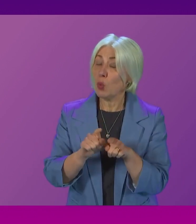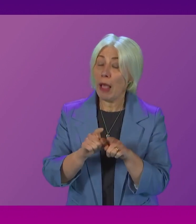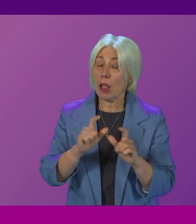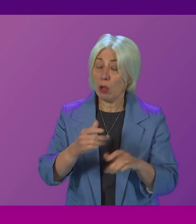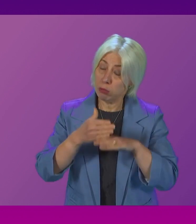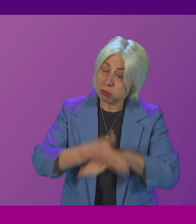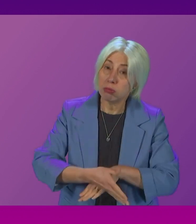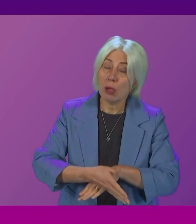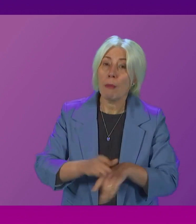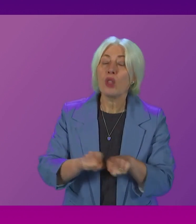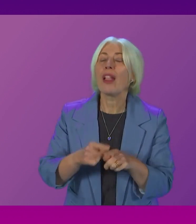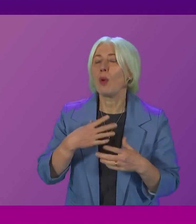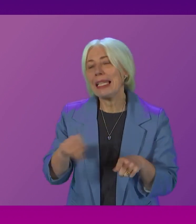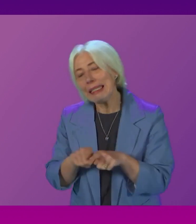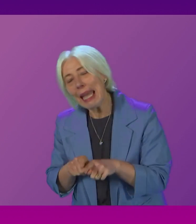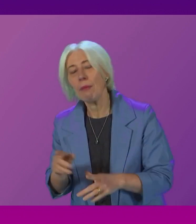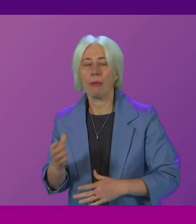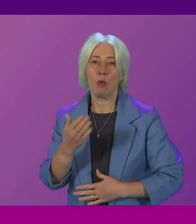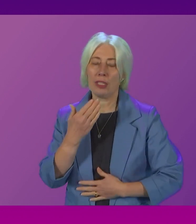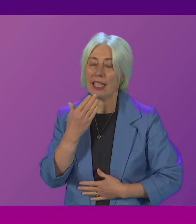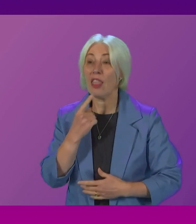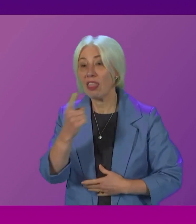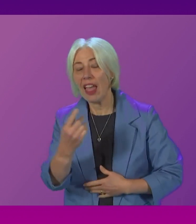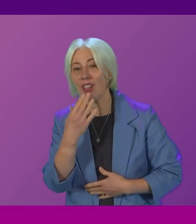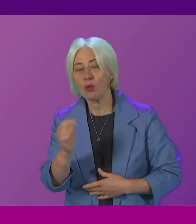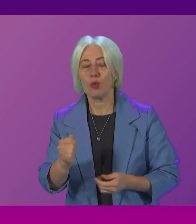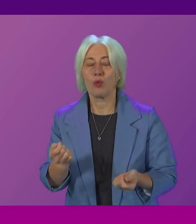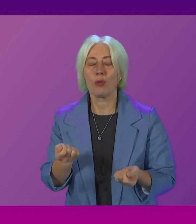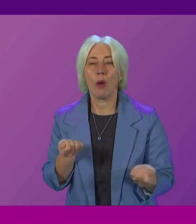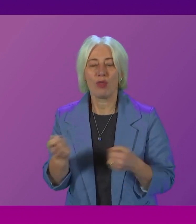but, first, I, too, take the opportunity to wish you, Presiding Officer, members across the